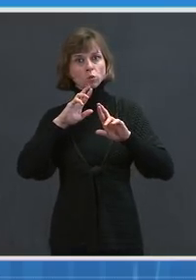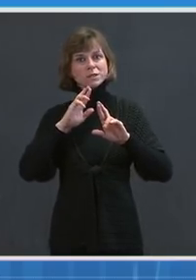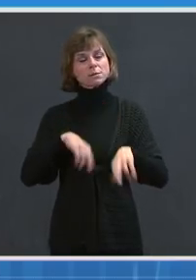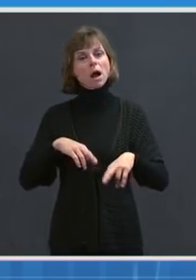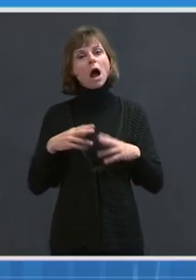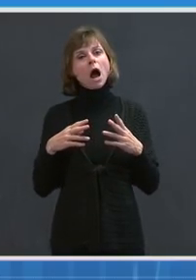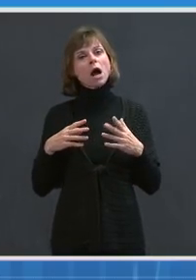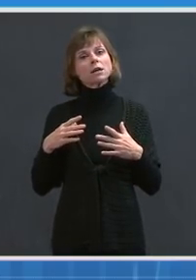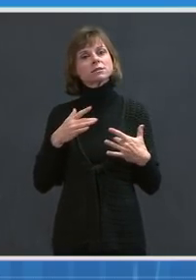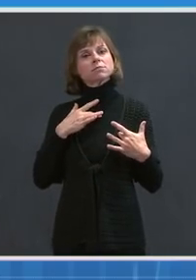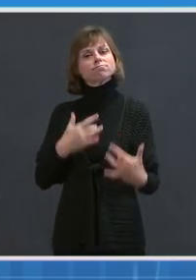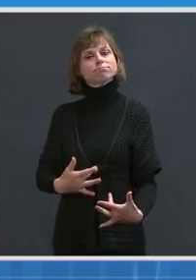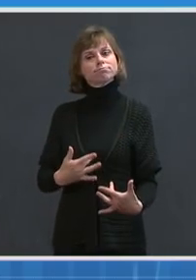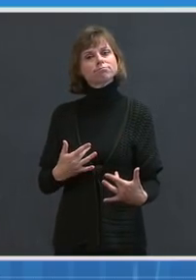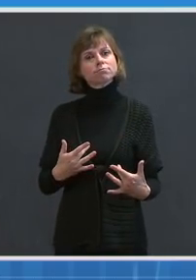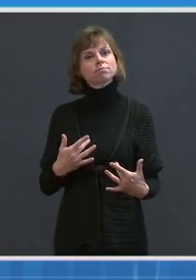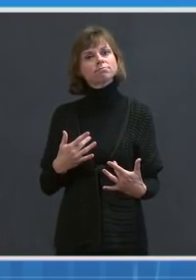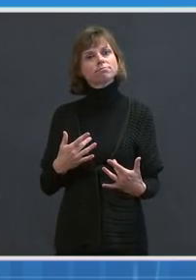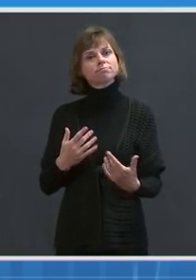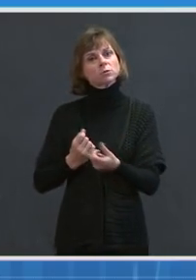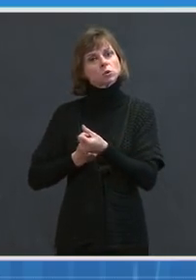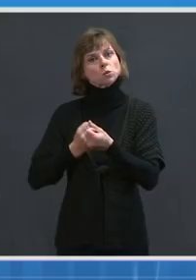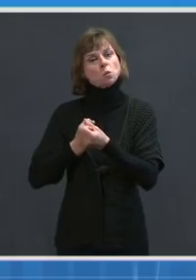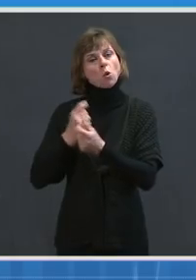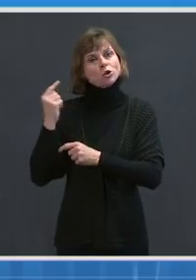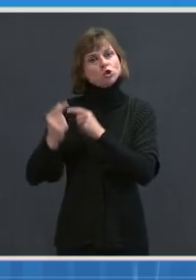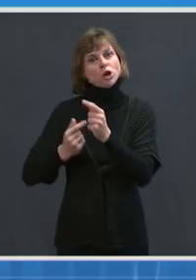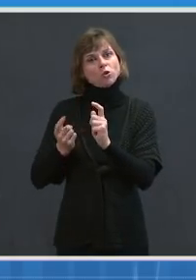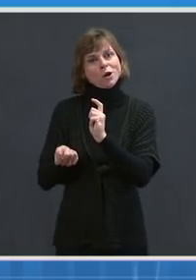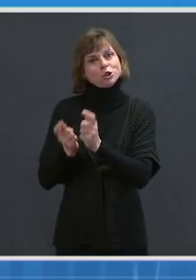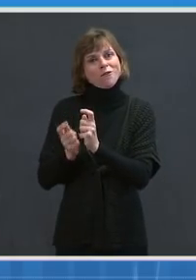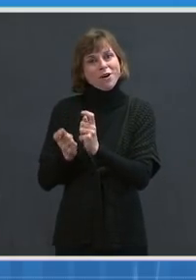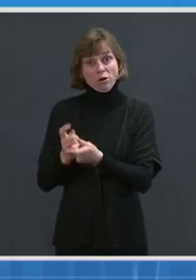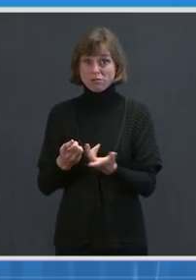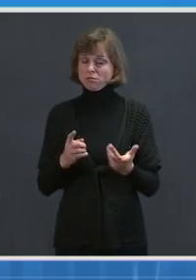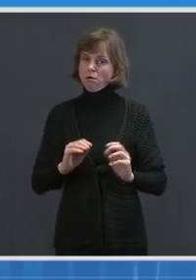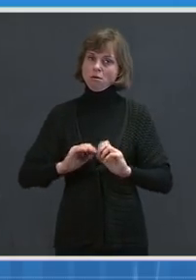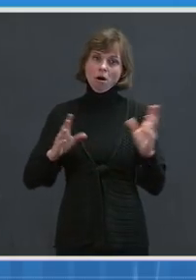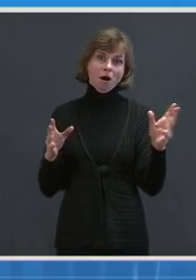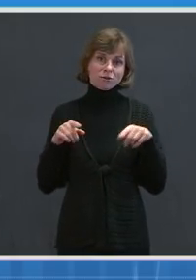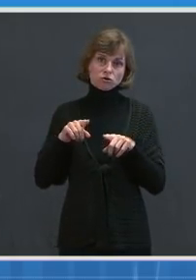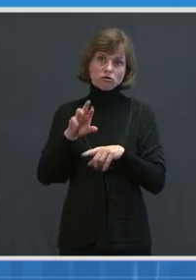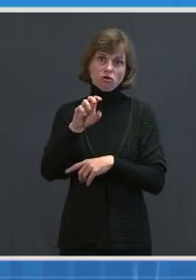That's very, very clear when you're dealing with RNA viruses. Next slide.